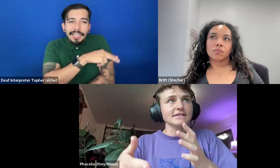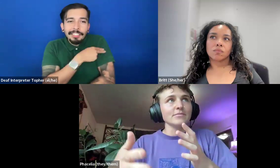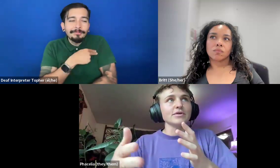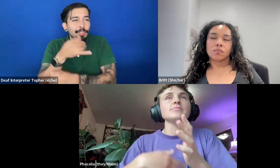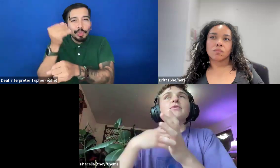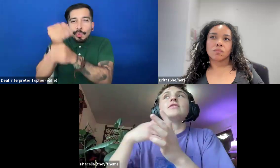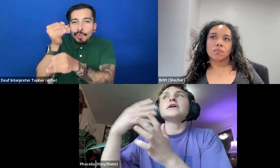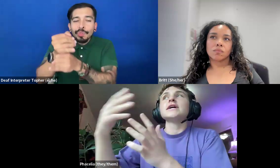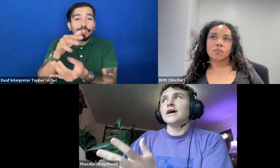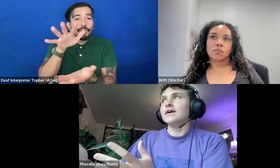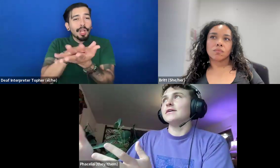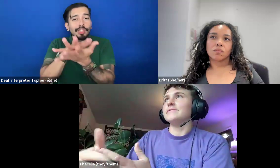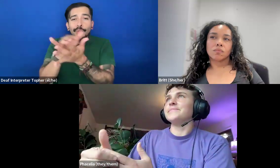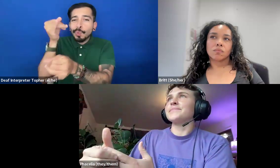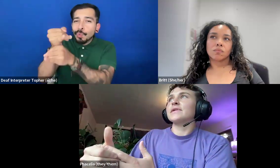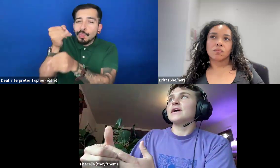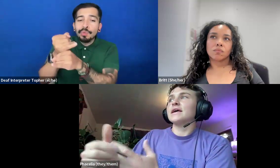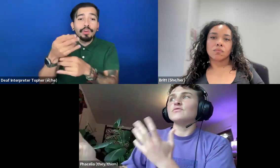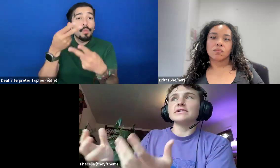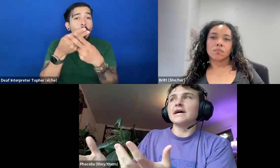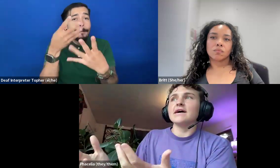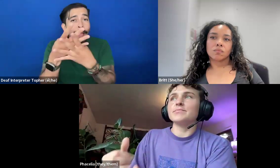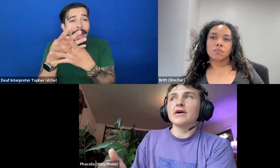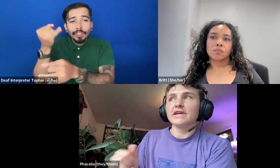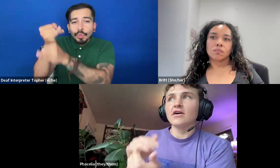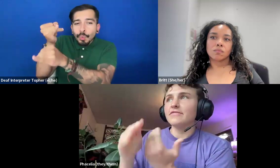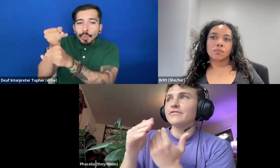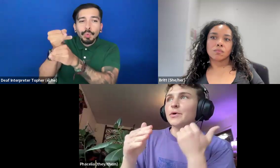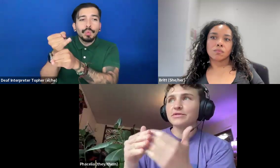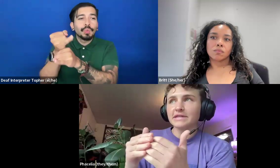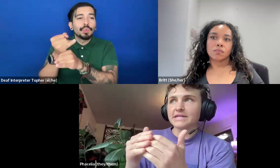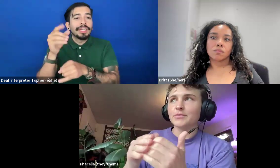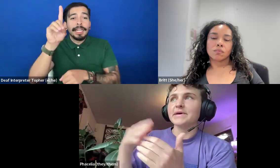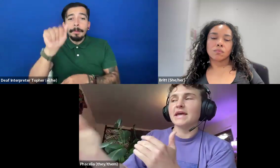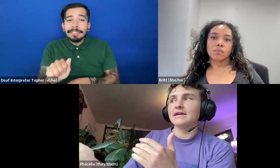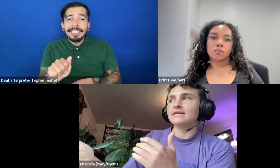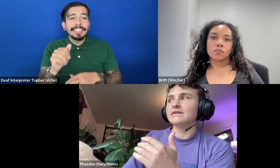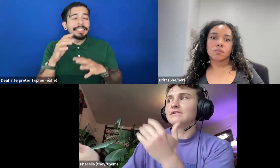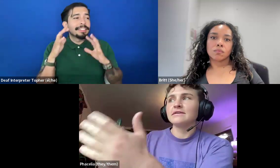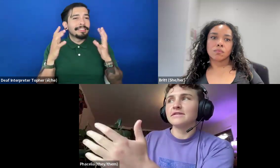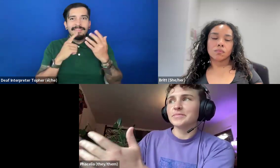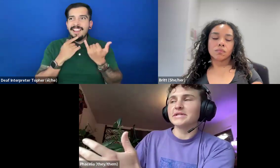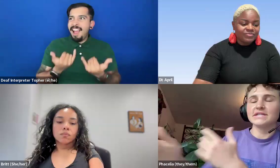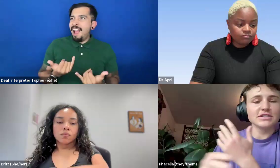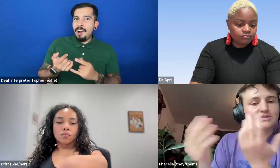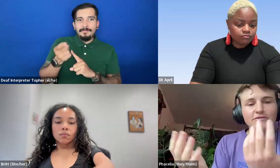and disabling people, um, in real time and profiting off of both the disablement and the criminalization.